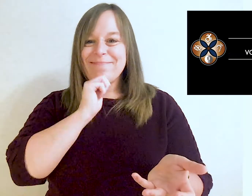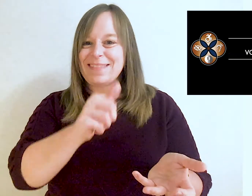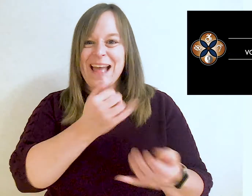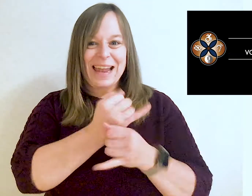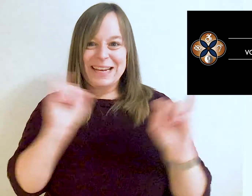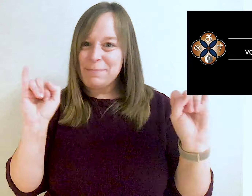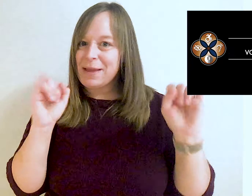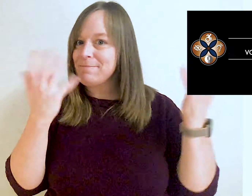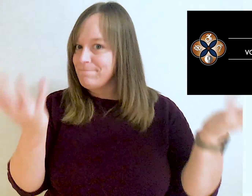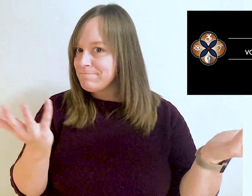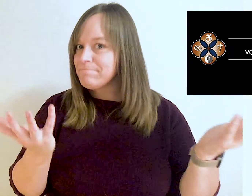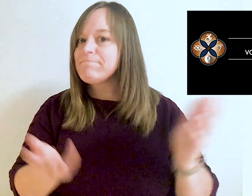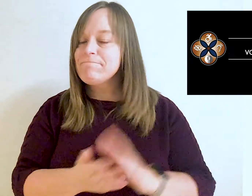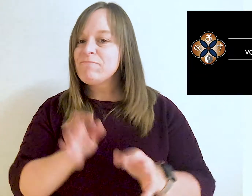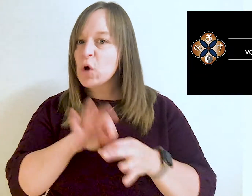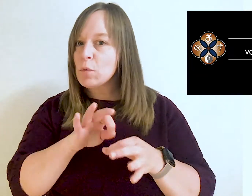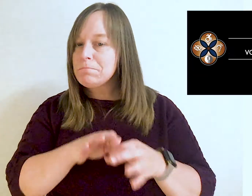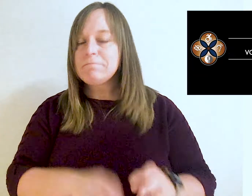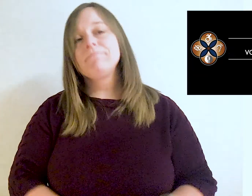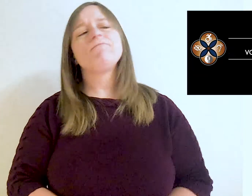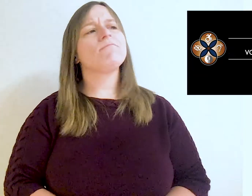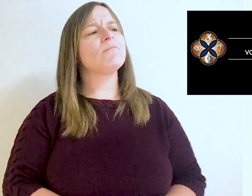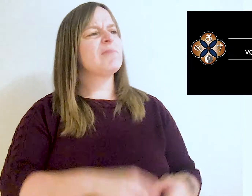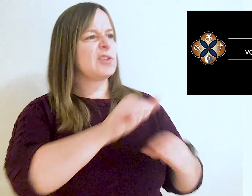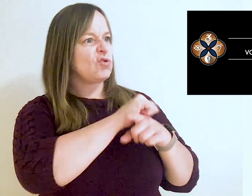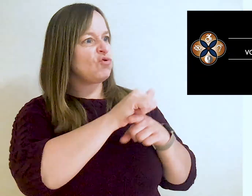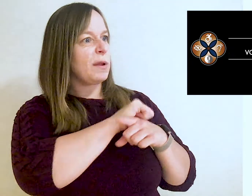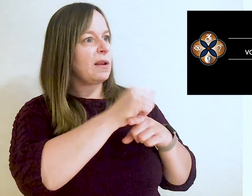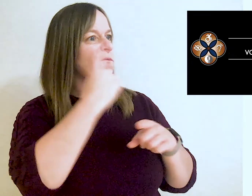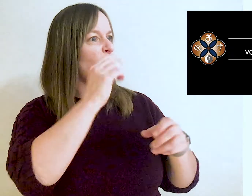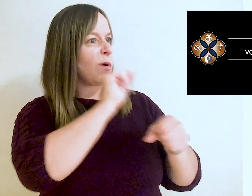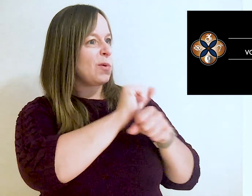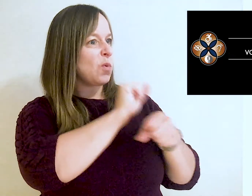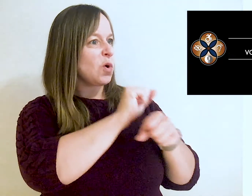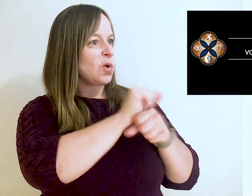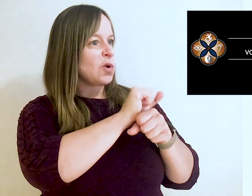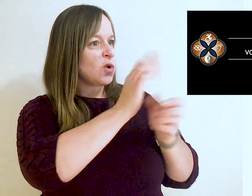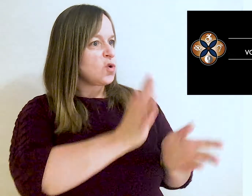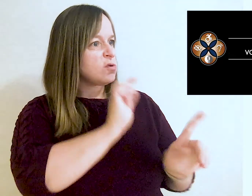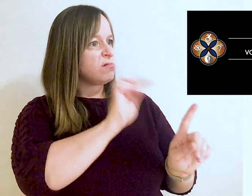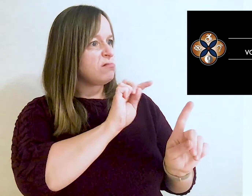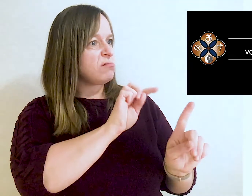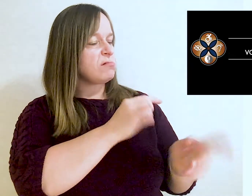independent or private vote. K: Now, is there training that's done for our poll site workers?